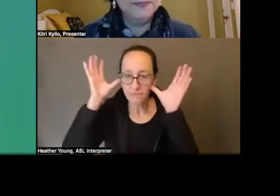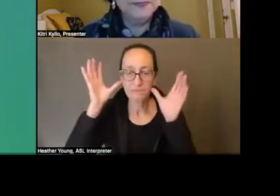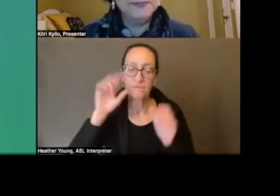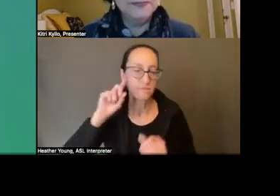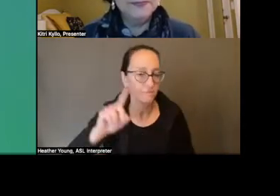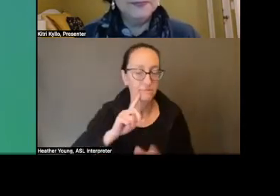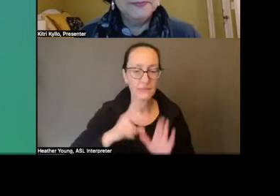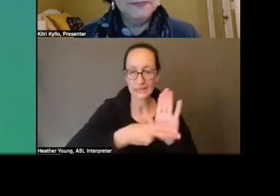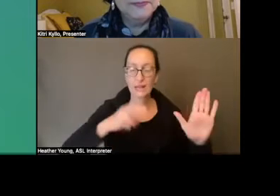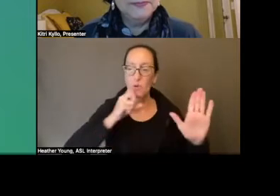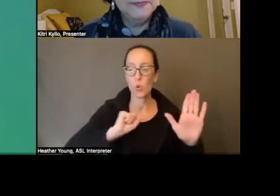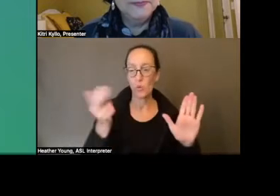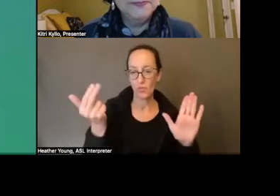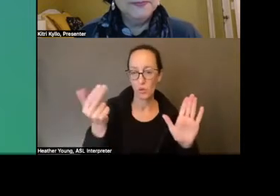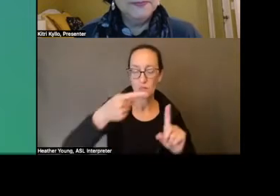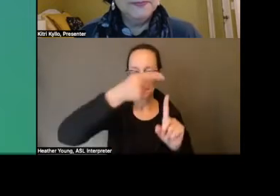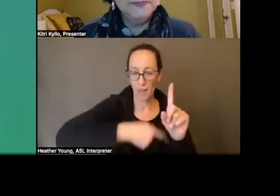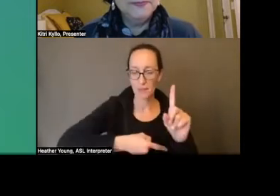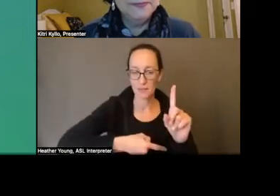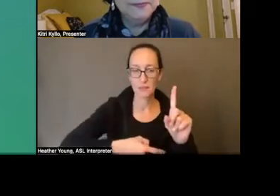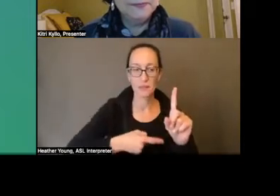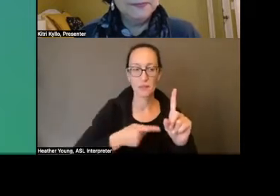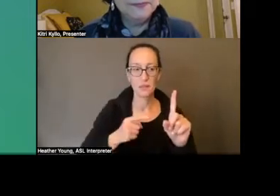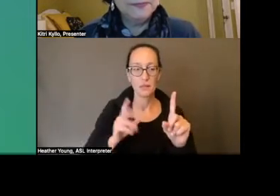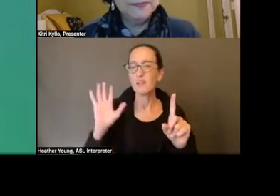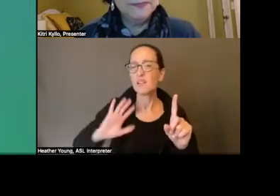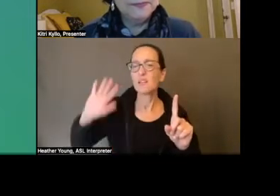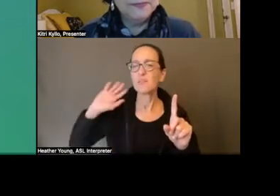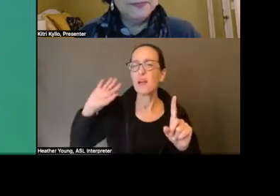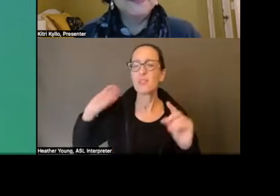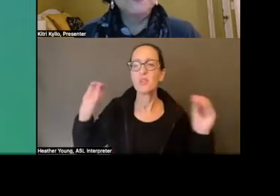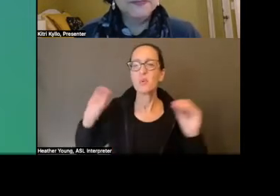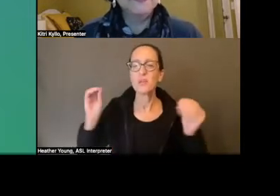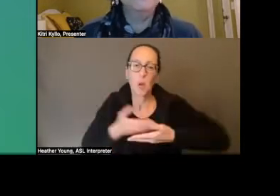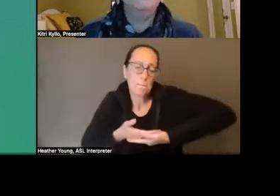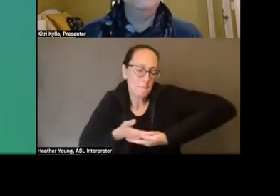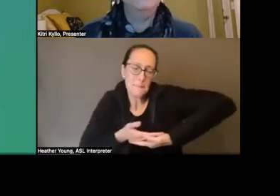because there was no infant screening back then, so my parents didn't know.